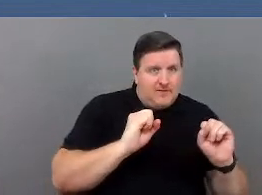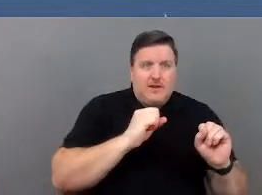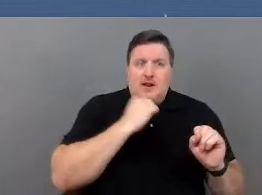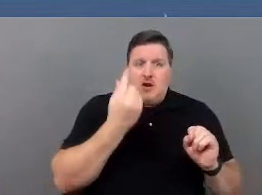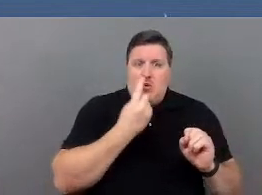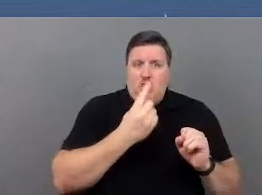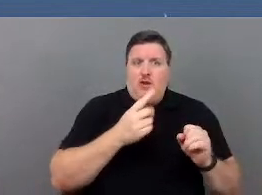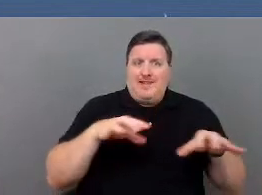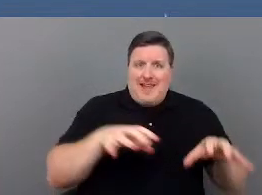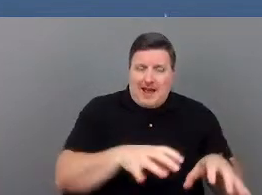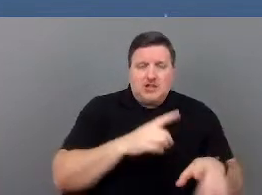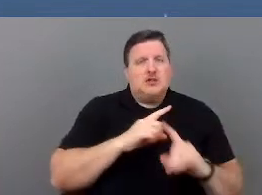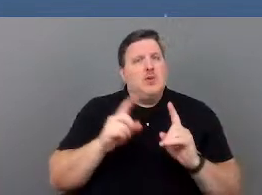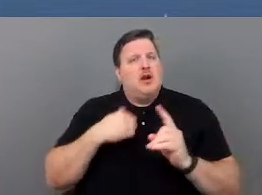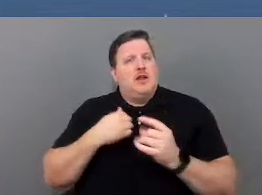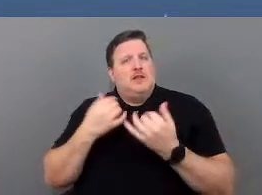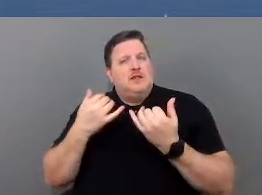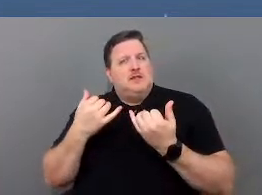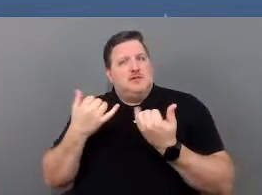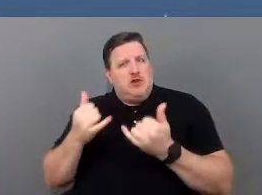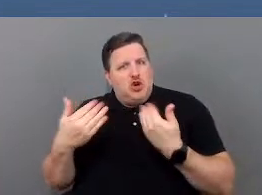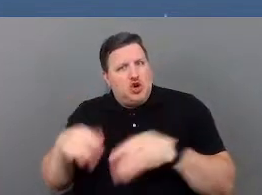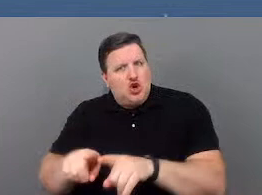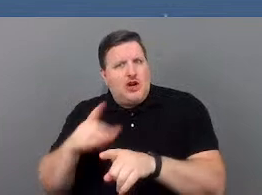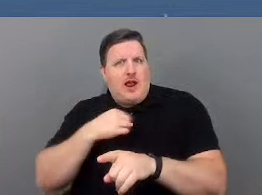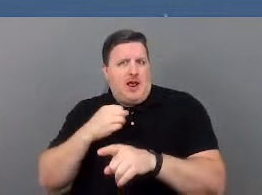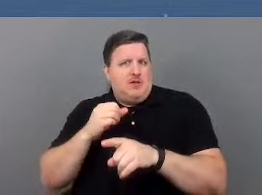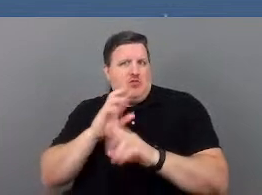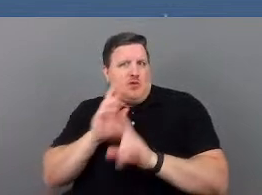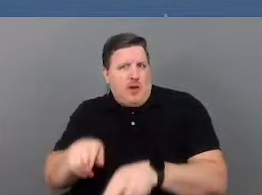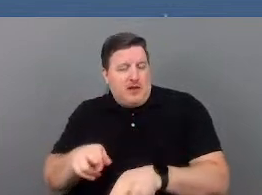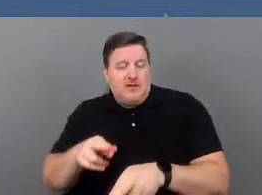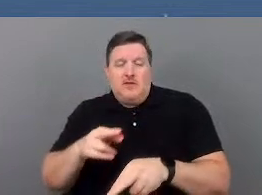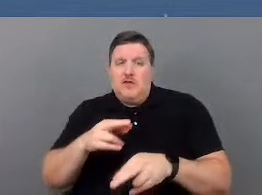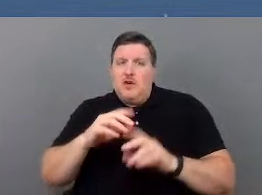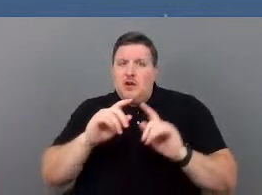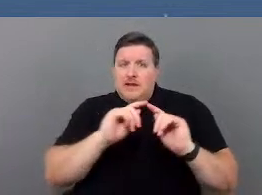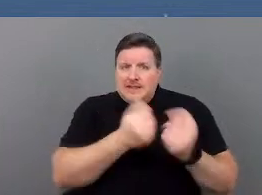A REACTIONARY METHOD BUT THAT IS CURRENT AND RESPONSIVE. TEAMS.